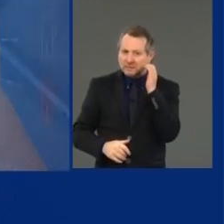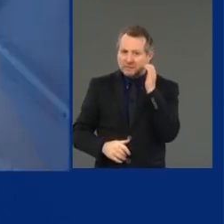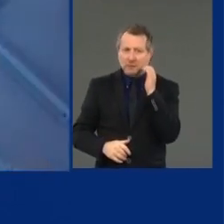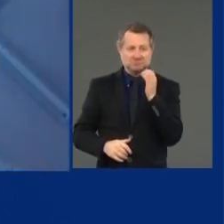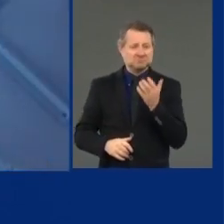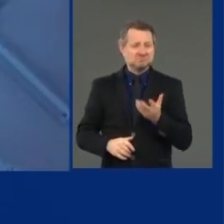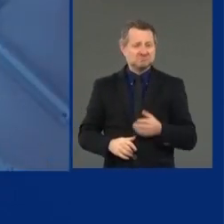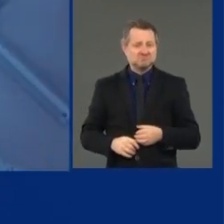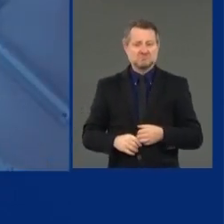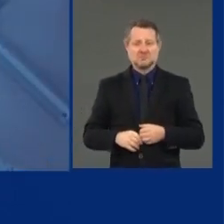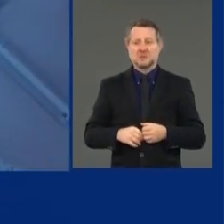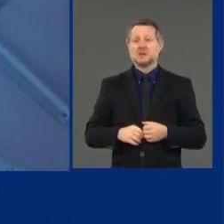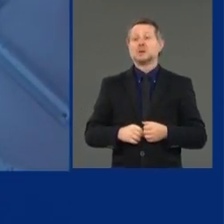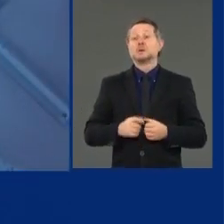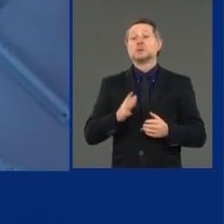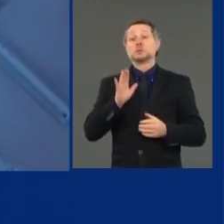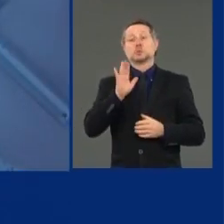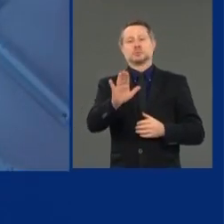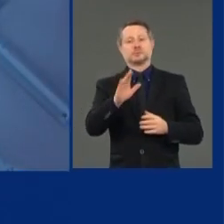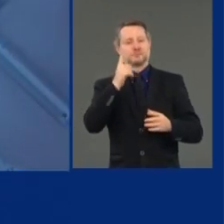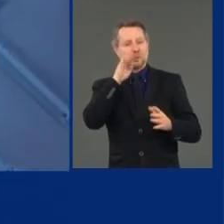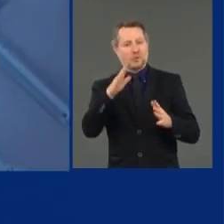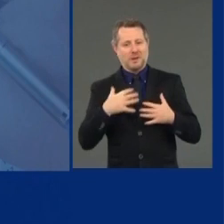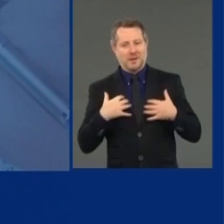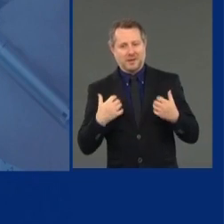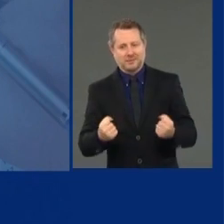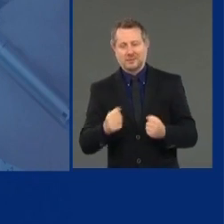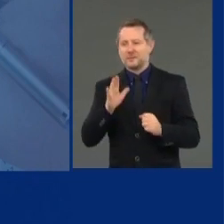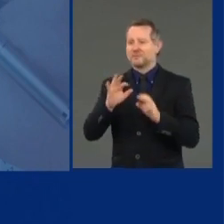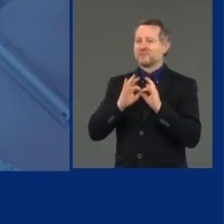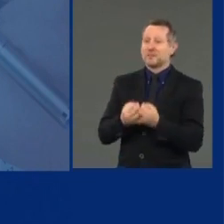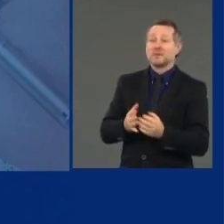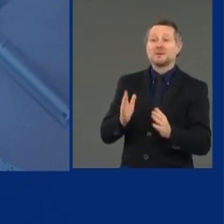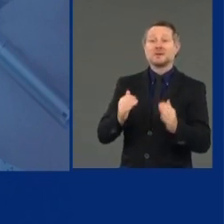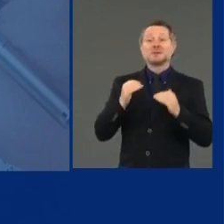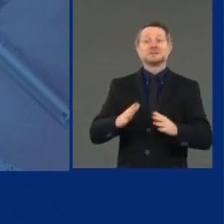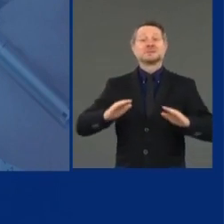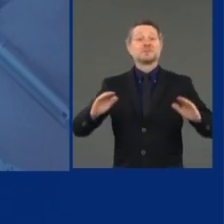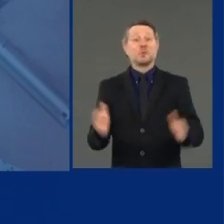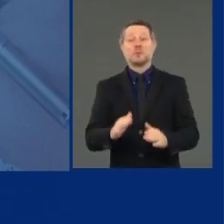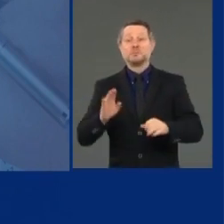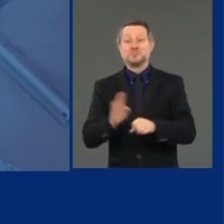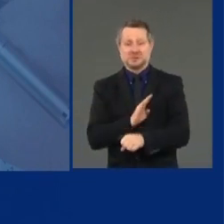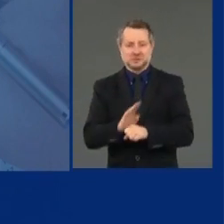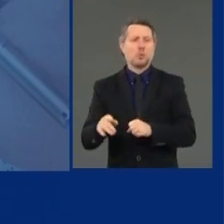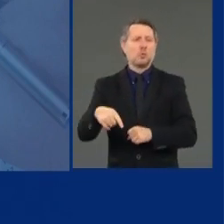SO IF YOU GET THAT MESSAGE, TAKE THAT PHONE CALL, IT'S FOR YOUR